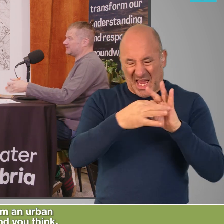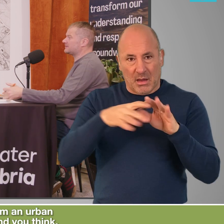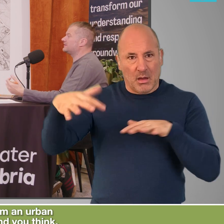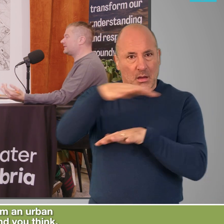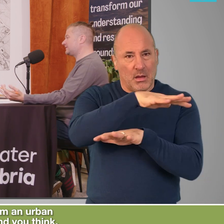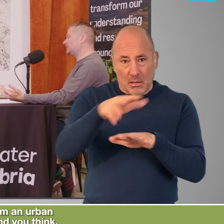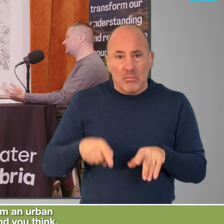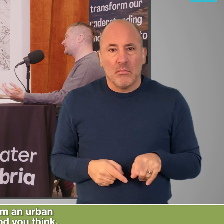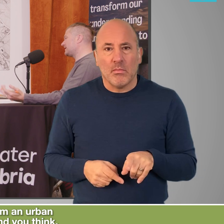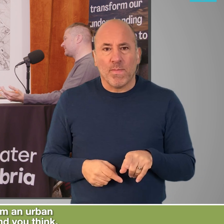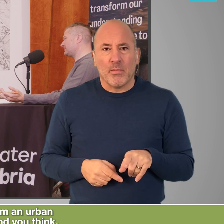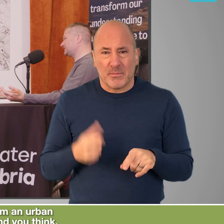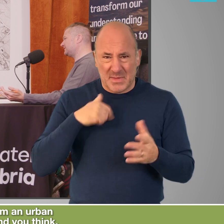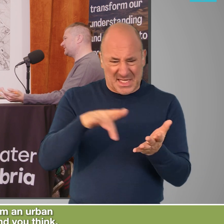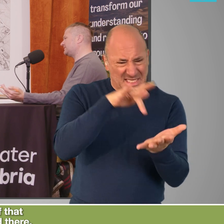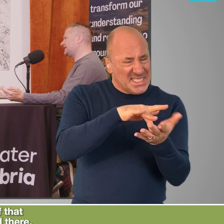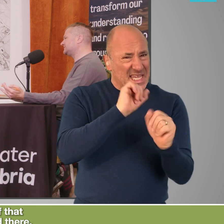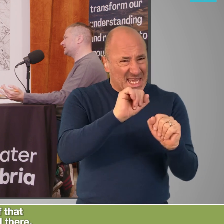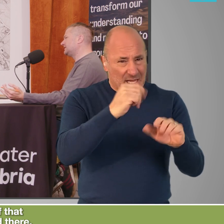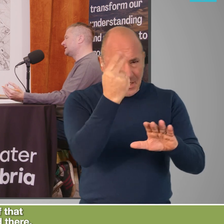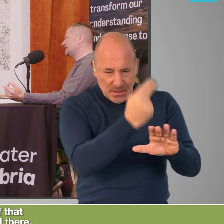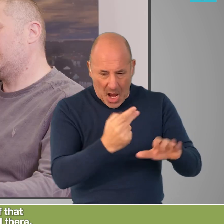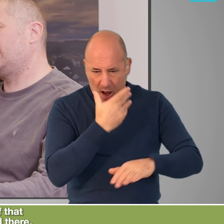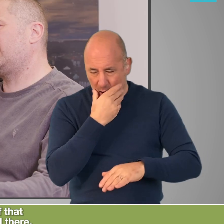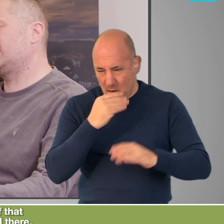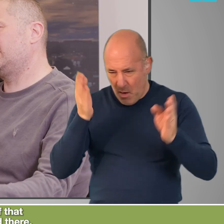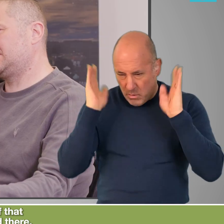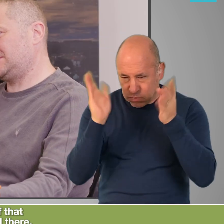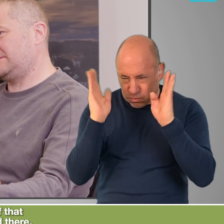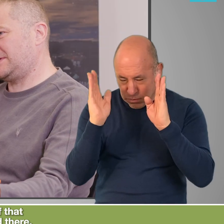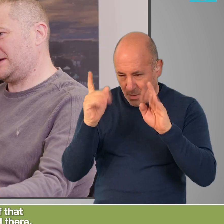And you see that from an urban design perspective and you think, well actually if that can be achieved there,